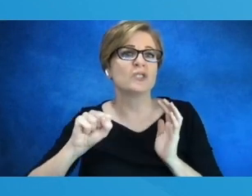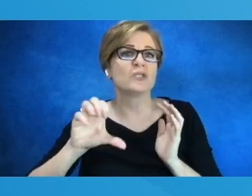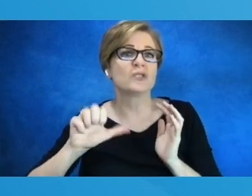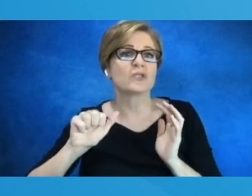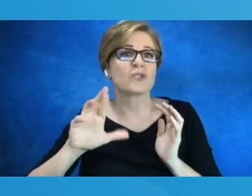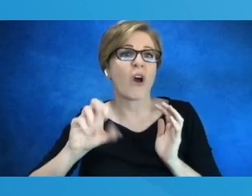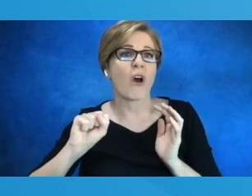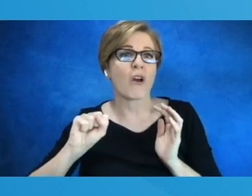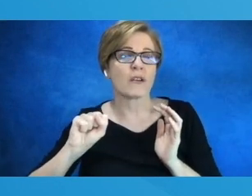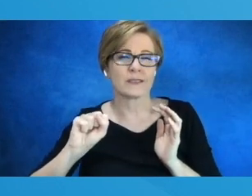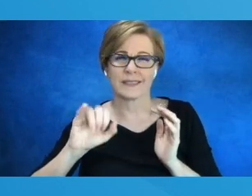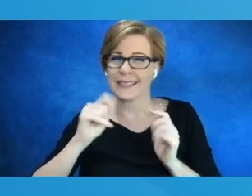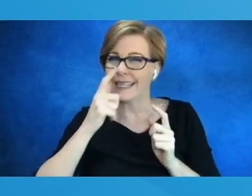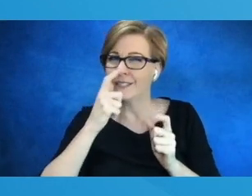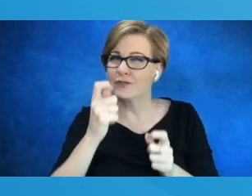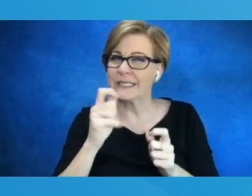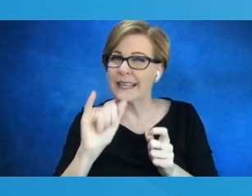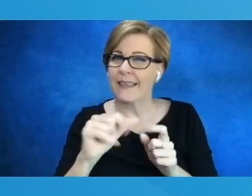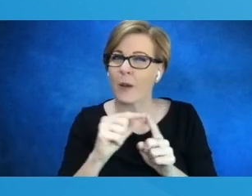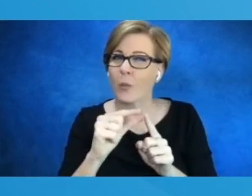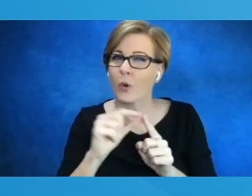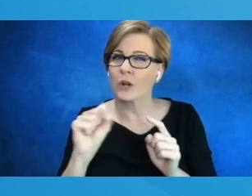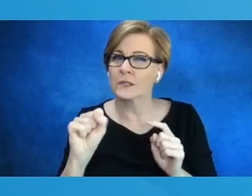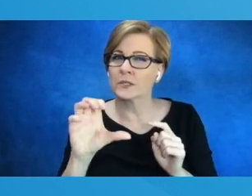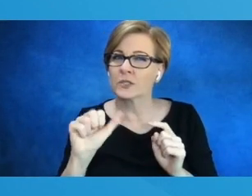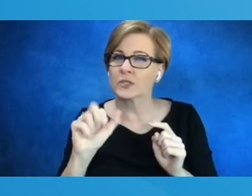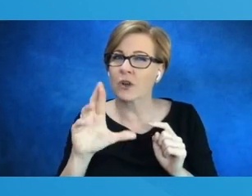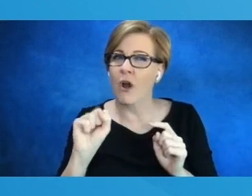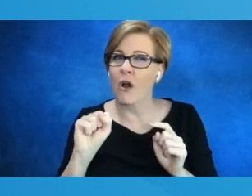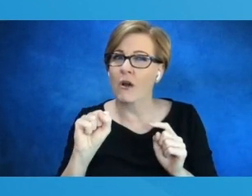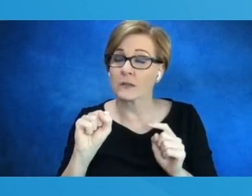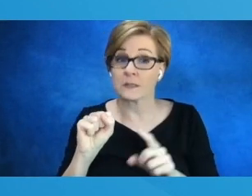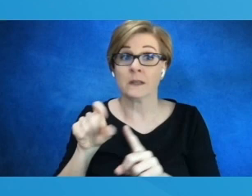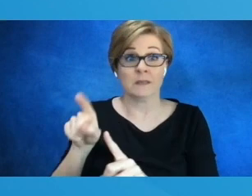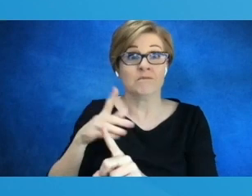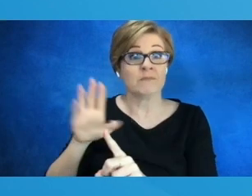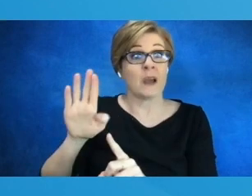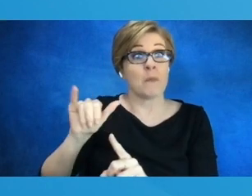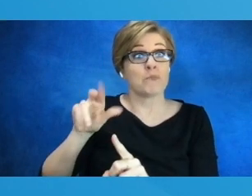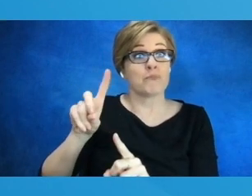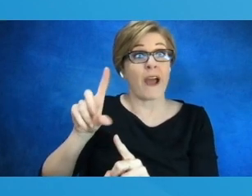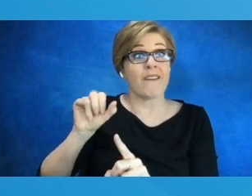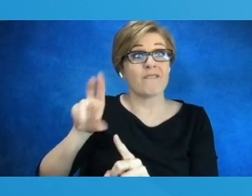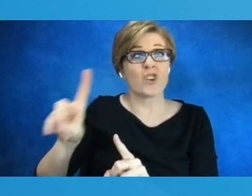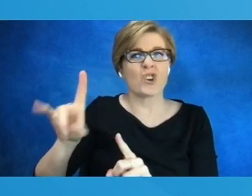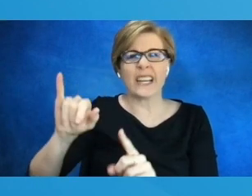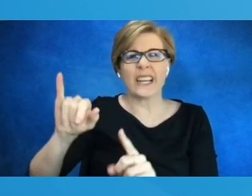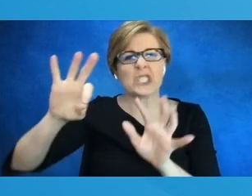I'm thinking about how Bradford's work is scarred, it's ripped, it's burned, it's bleached.